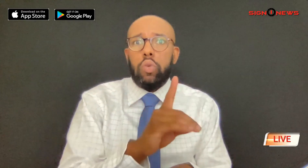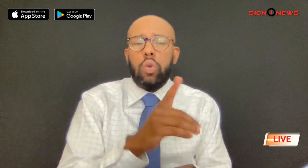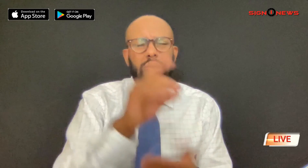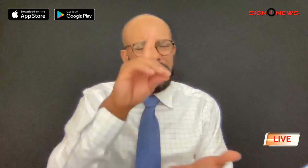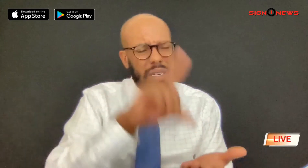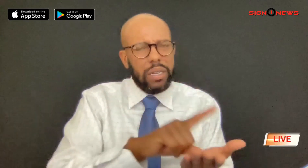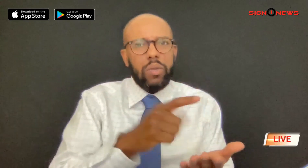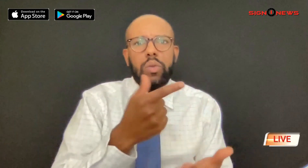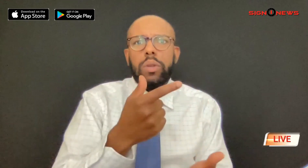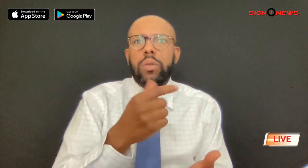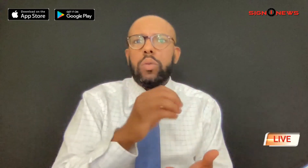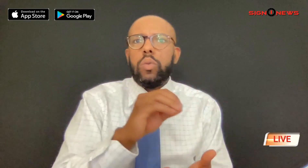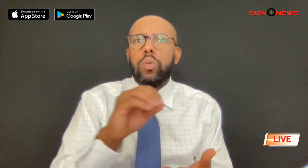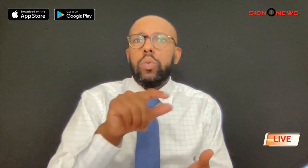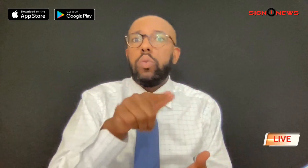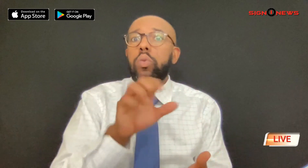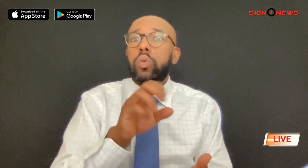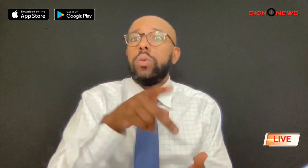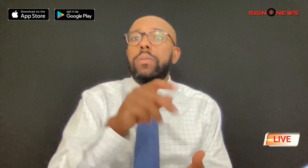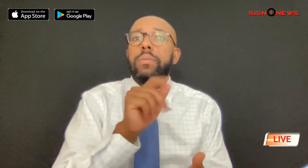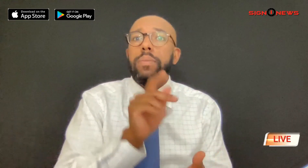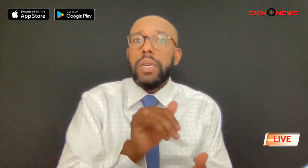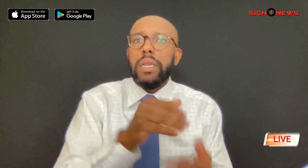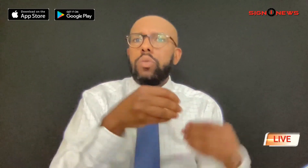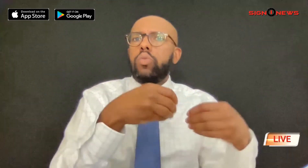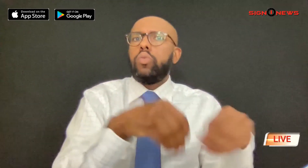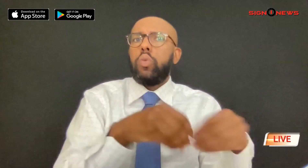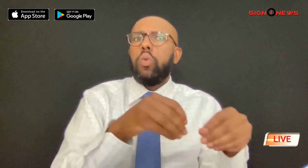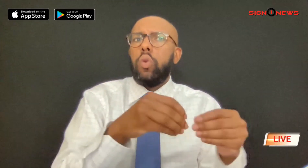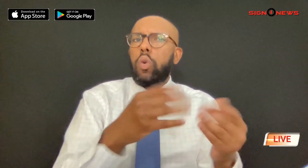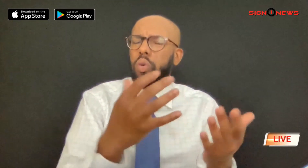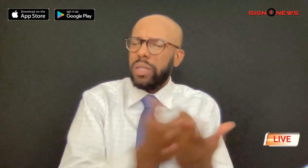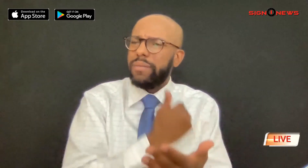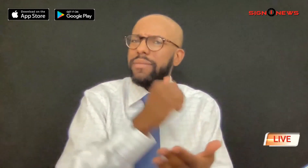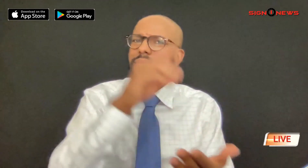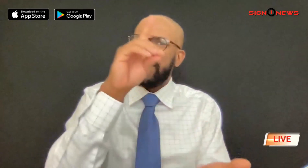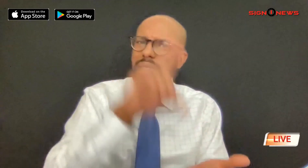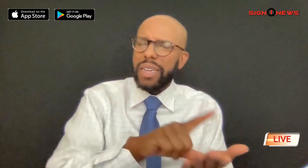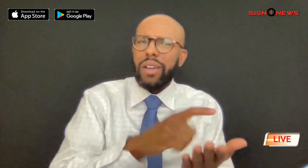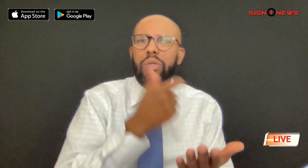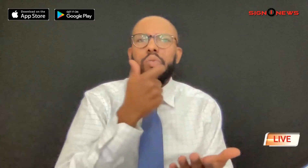You can download the Sign1News app by heading to App Store or Google Play Store on your